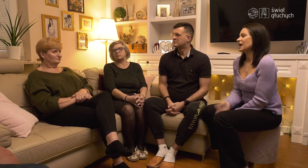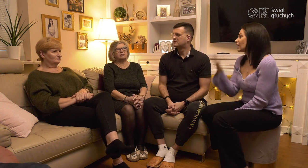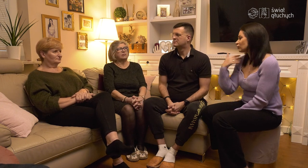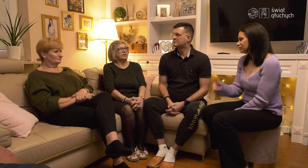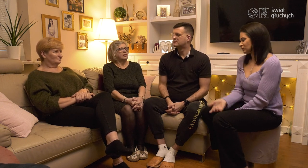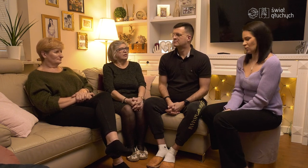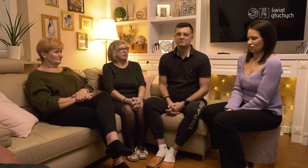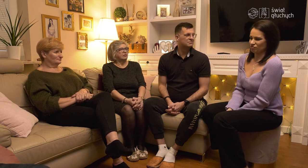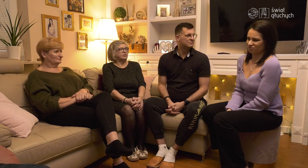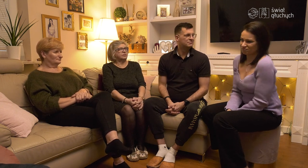In the past it wasn't like that.